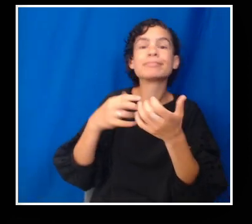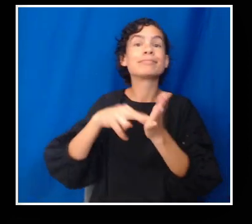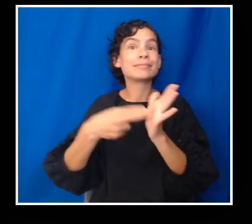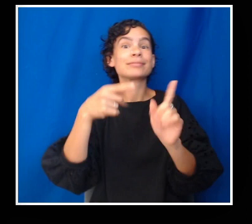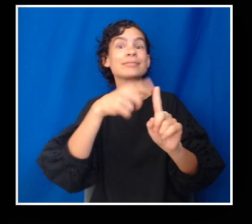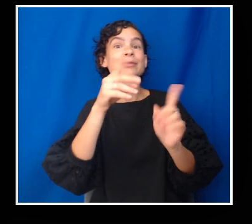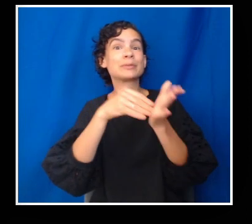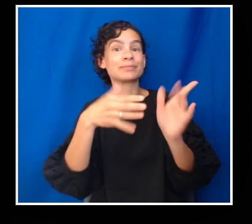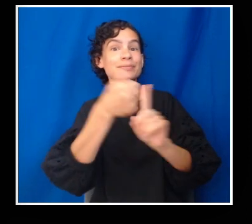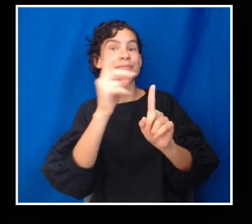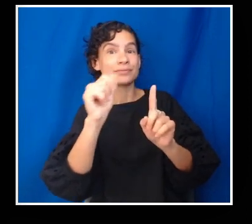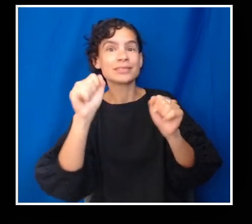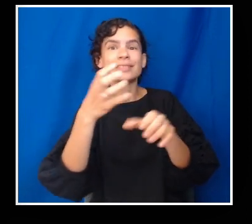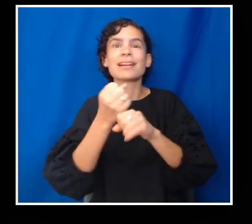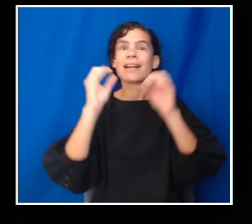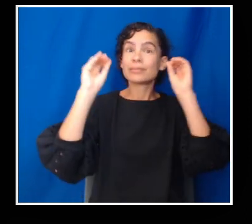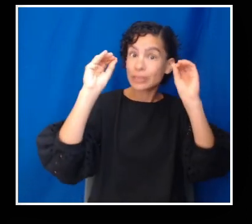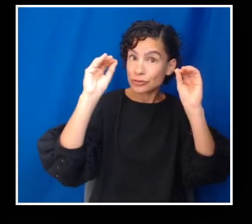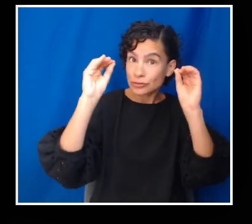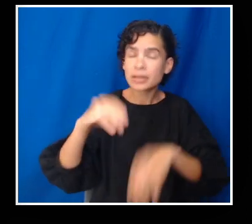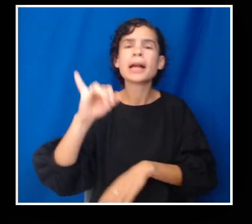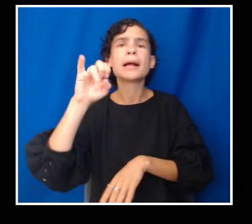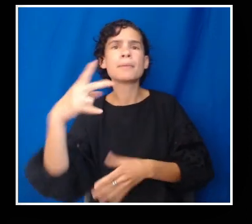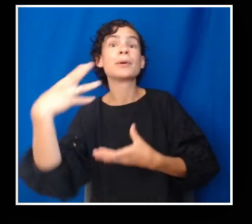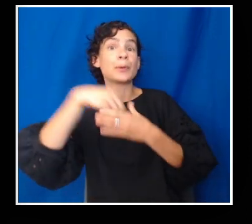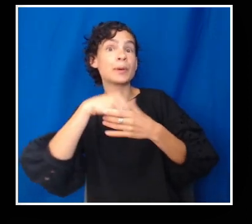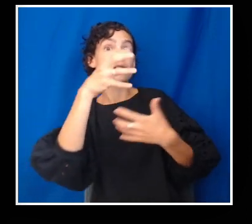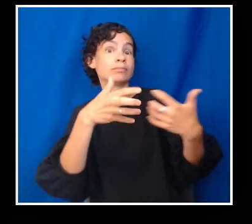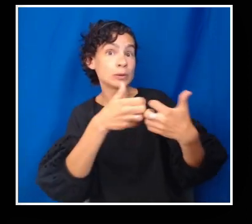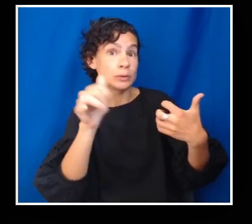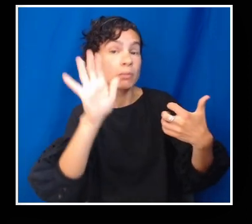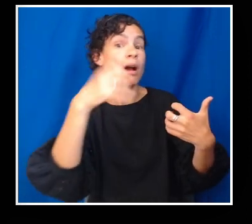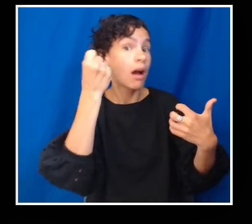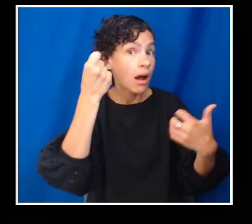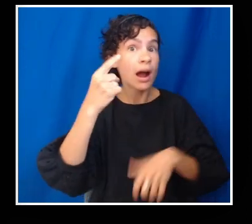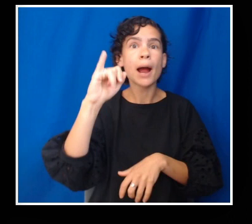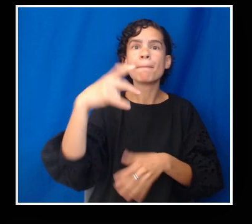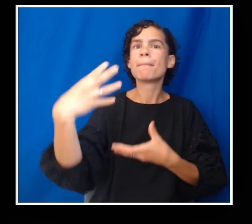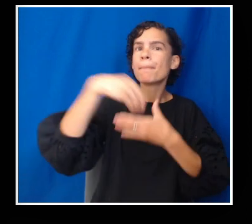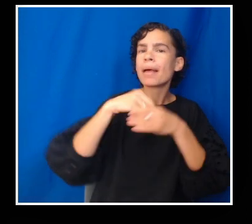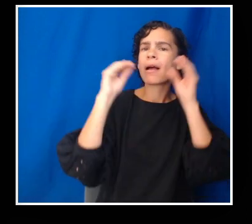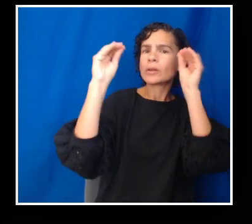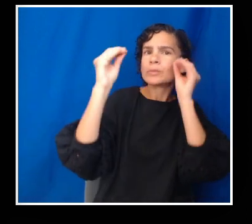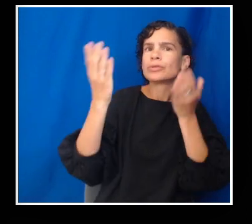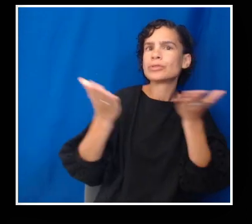to access their education. An IEP includes accommodations too, but an IEP is also a plan for instruction and services